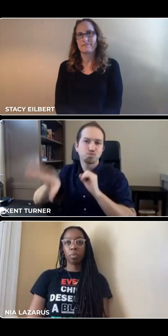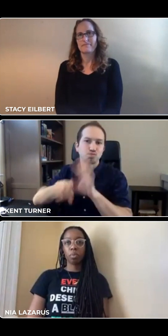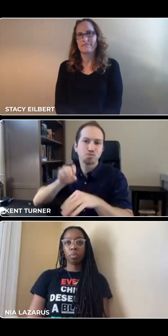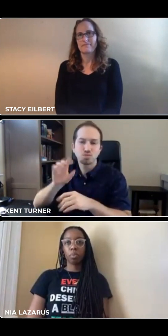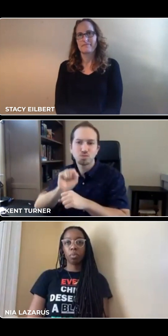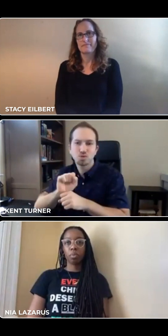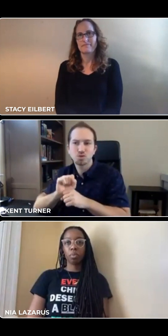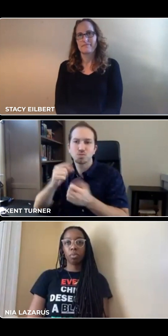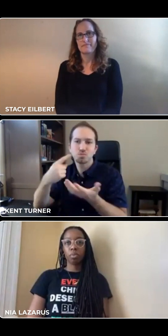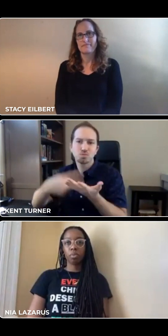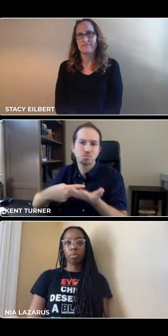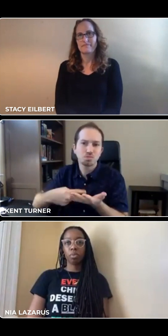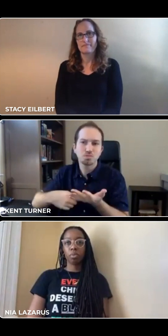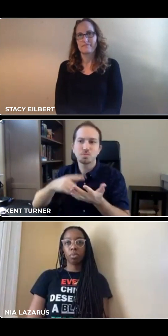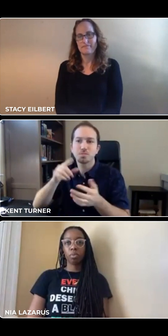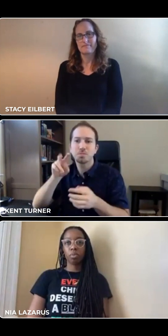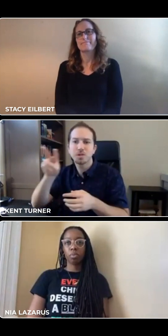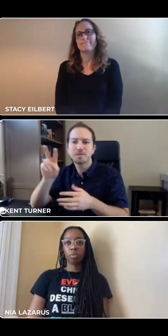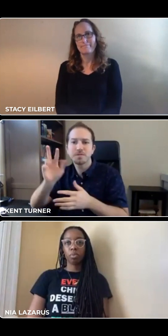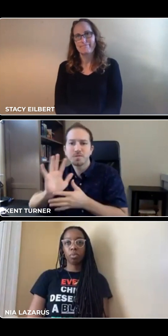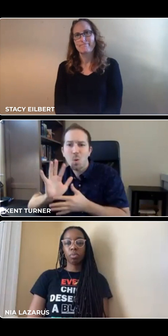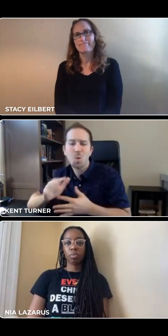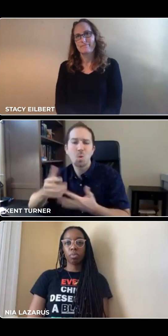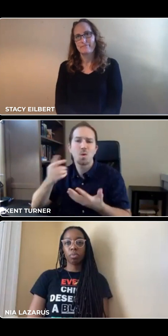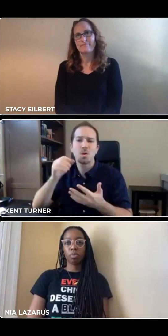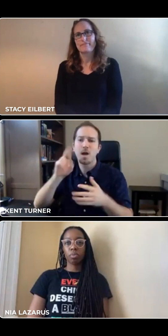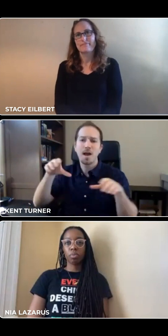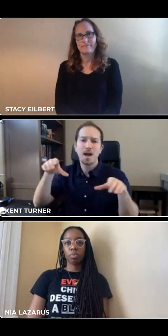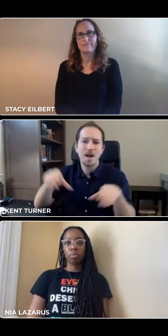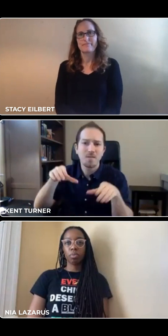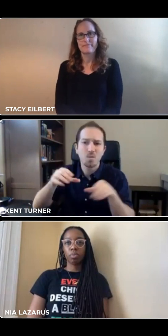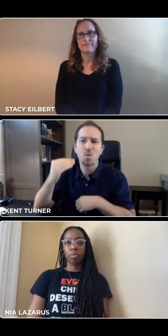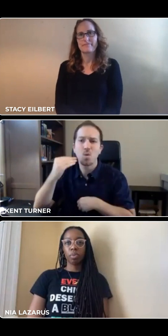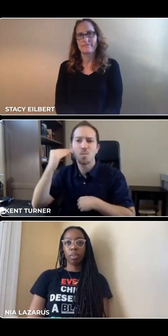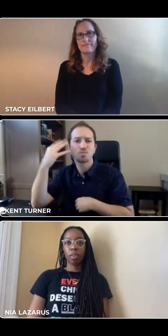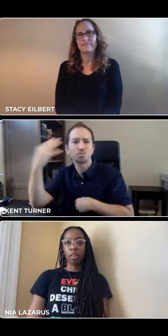then also the educator can appreciate the time spent, the time put into that, having